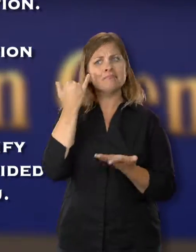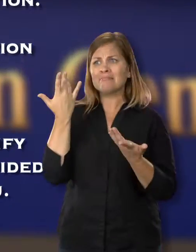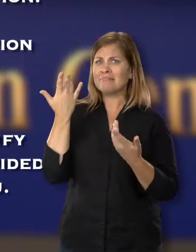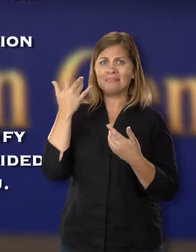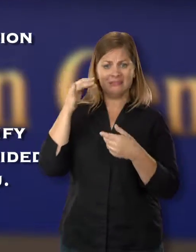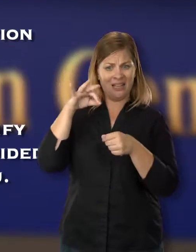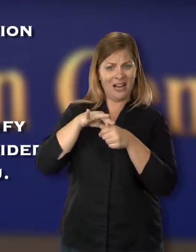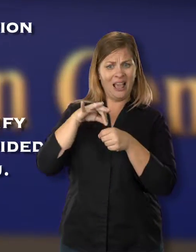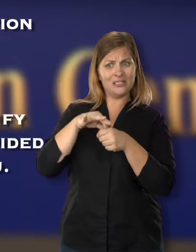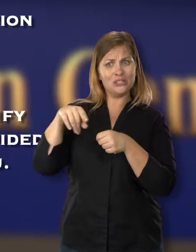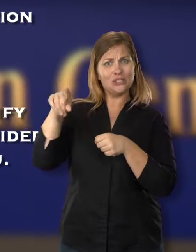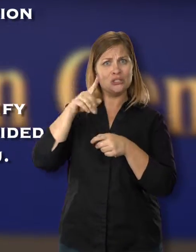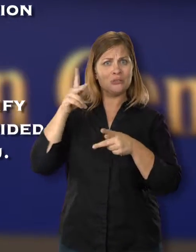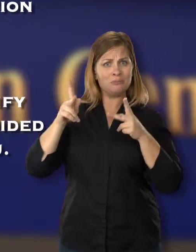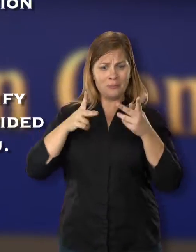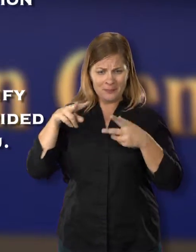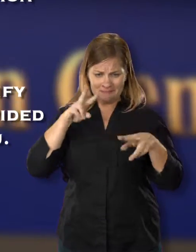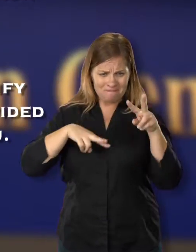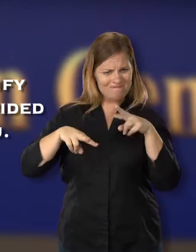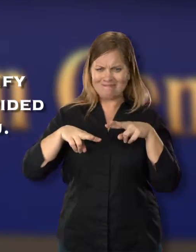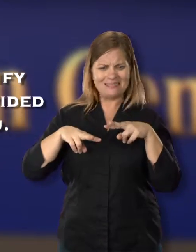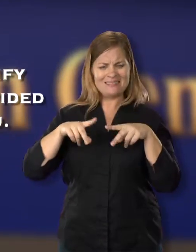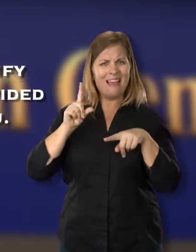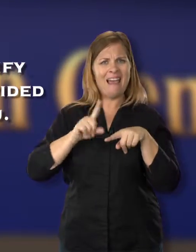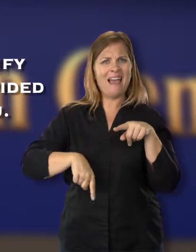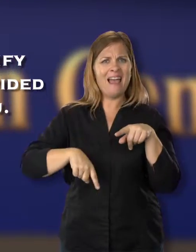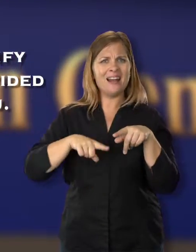If election officials cannot verify the information you provided,